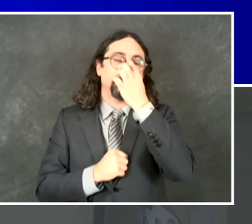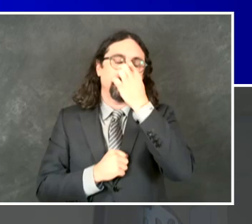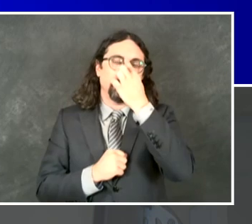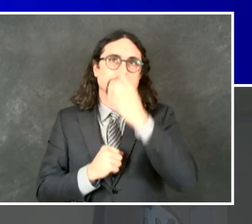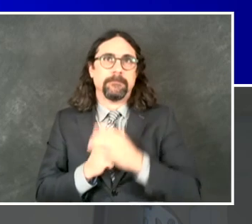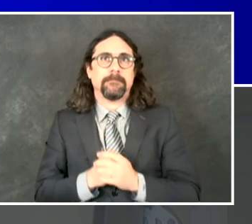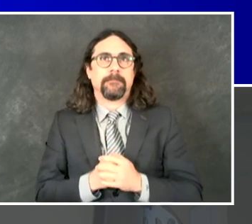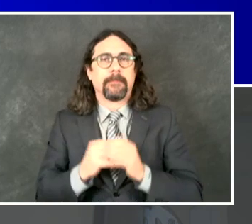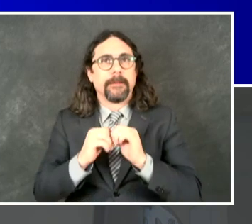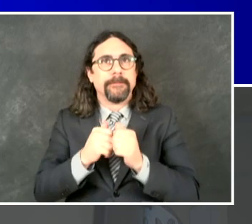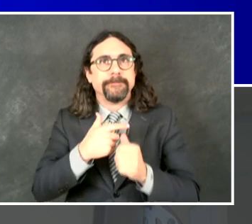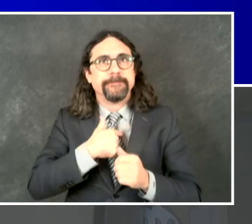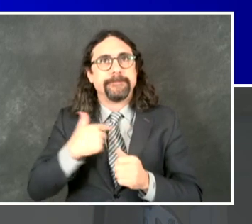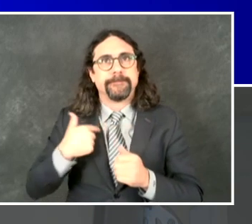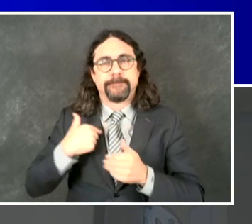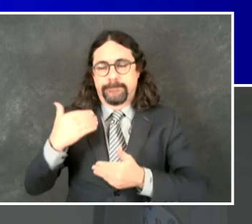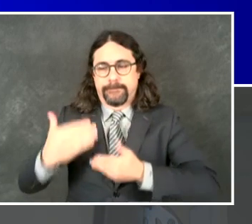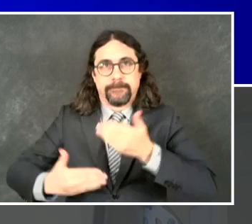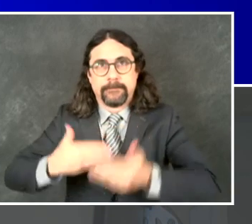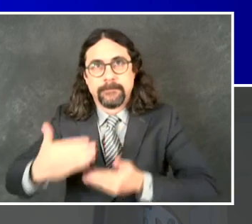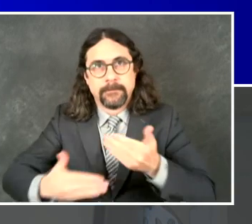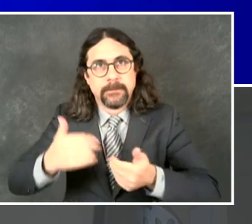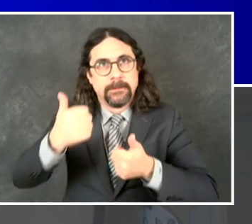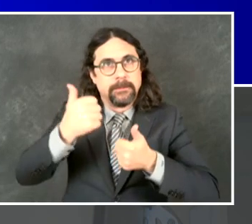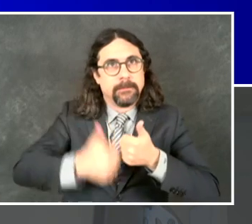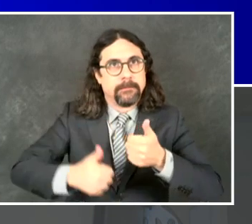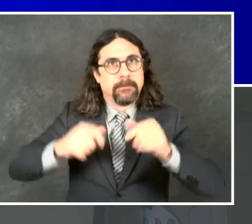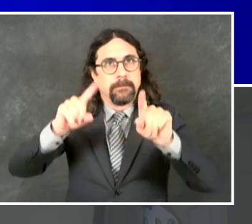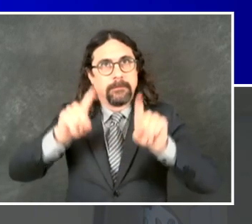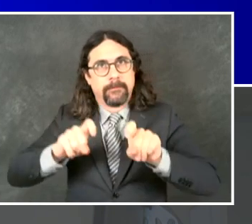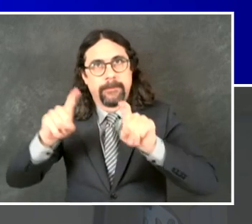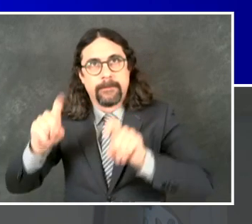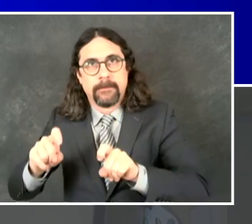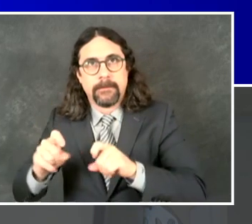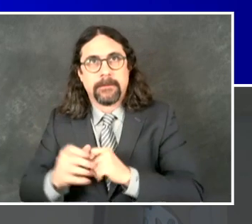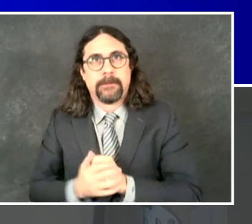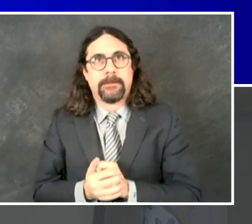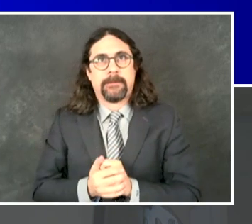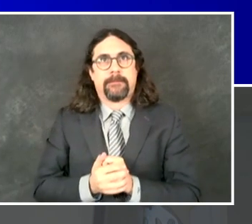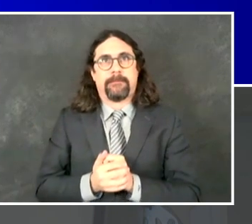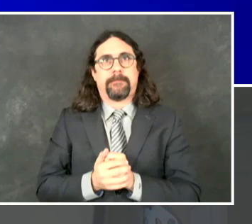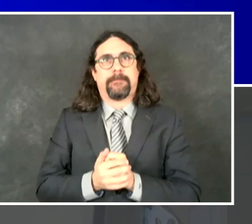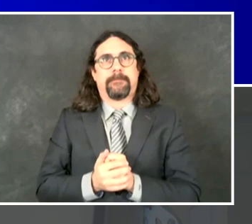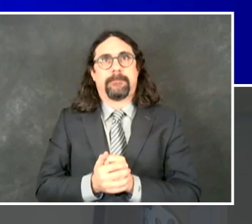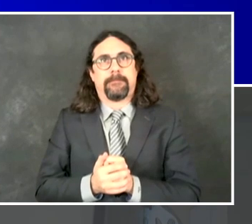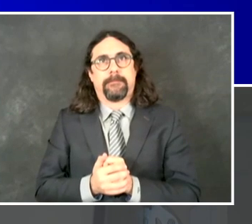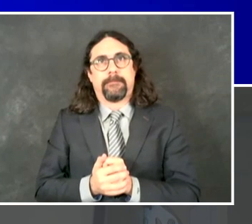HEATHL CARE WORKERS, EVEN TO DO ONE TEST, HAS TO PUT ON, IFY OU WILL, THEIR DYBO ARMOR, THY EHAVE